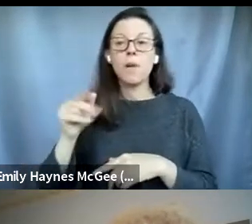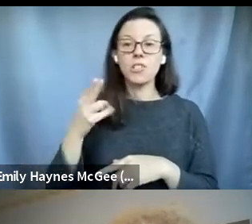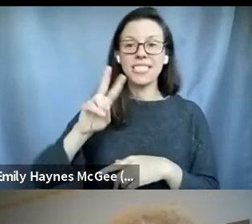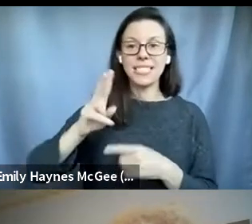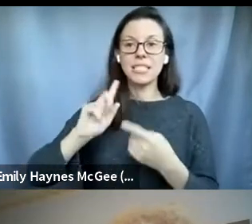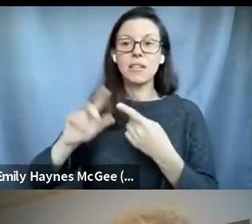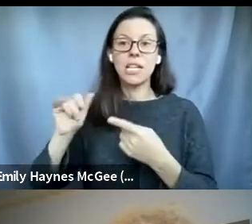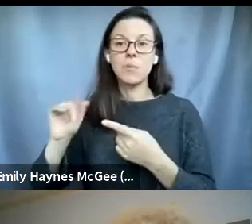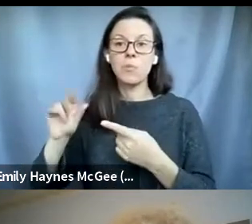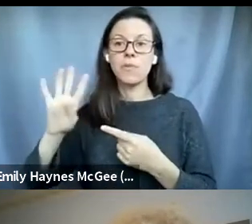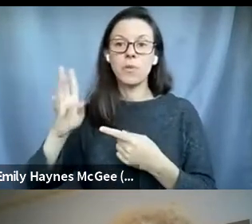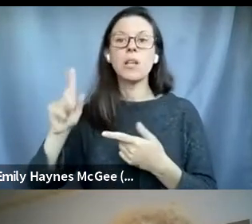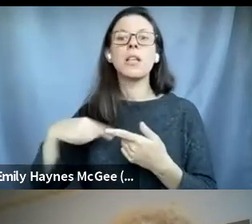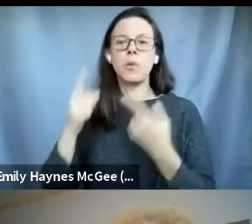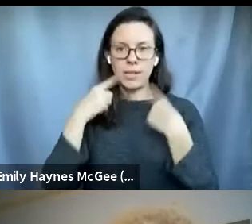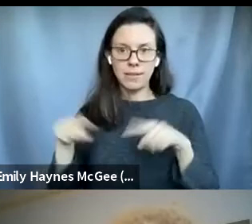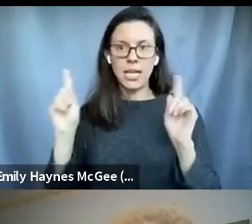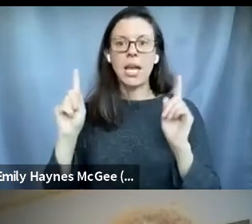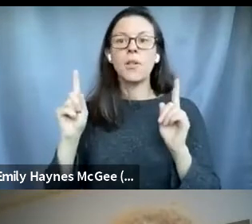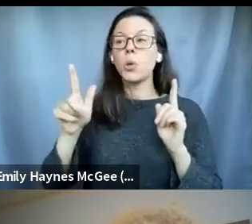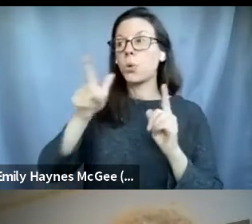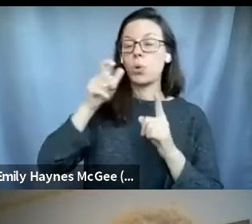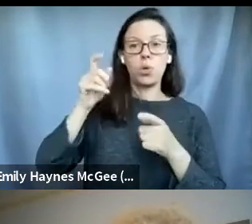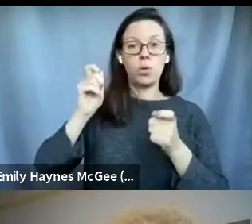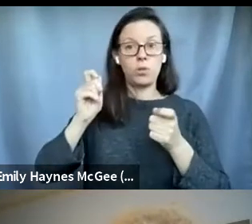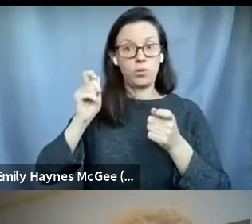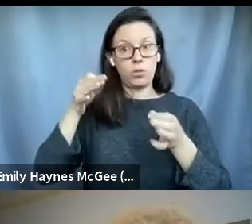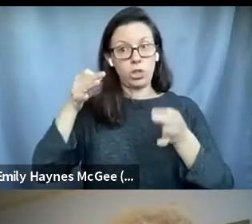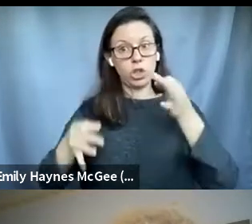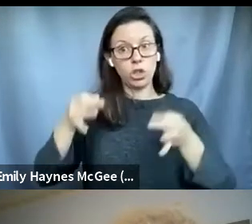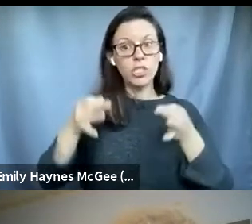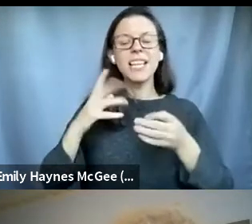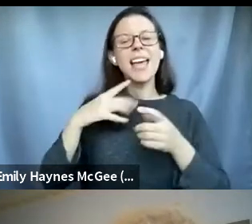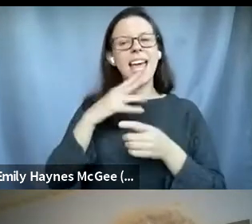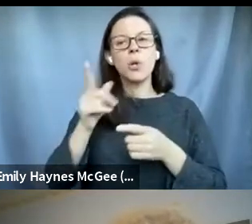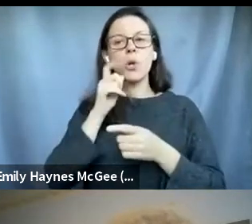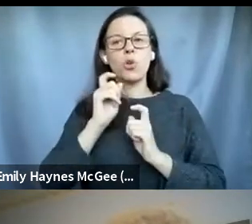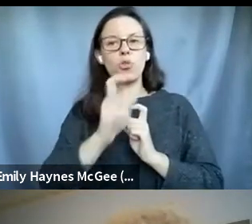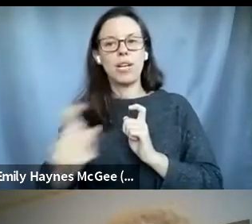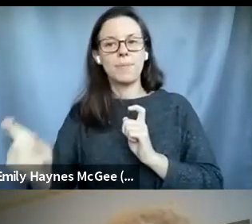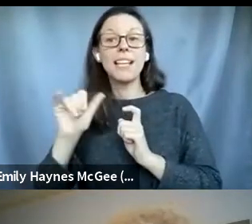also announce the jurors and the grantee awardees at that time, April 5th.